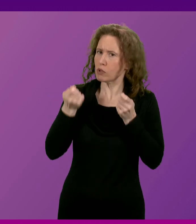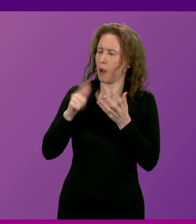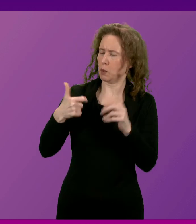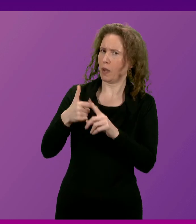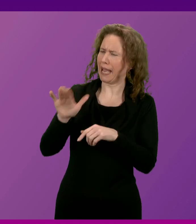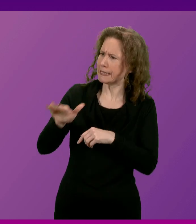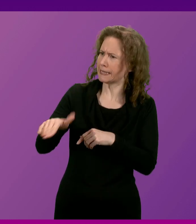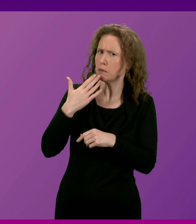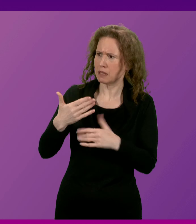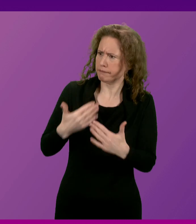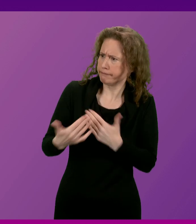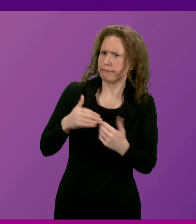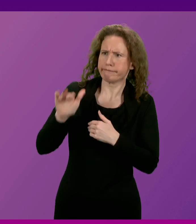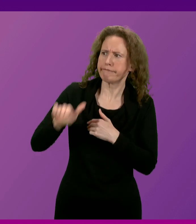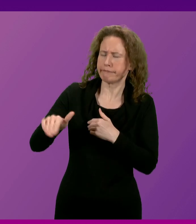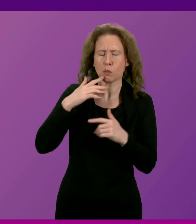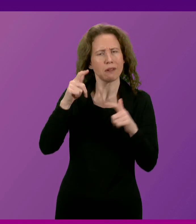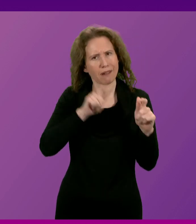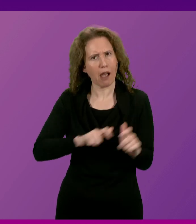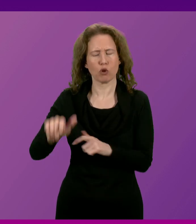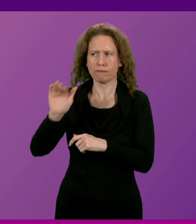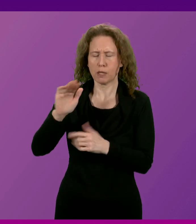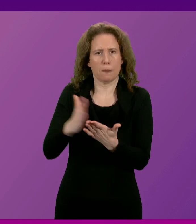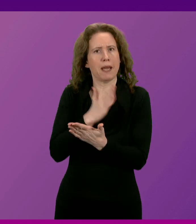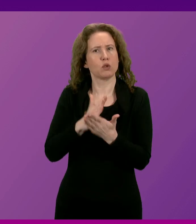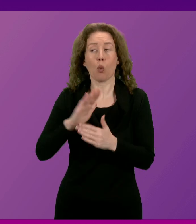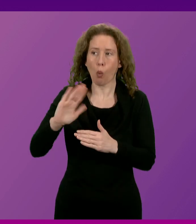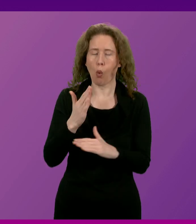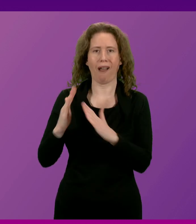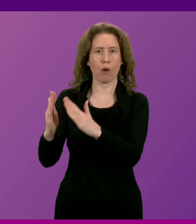to take the necessary action to ensure that all households with smart meters in Scotland